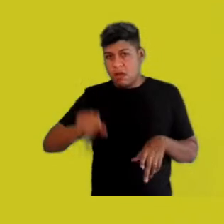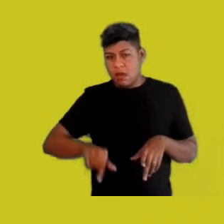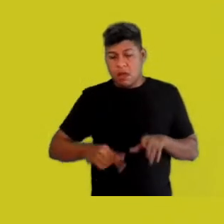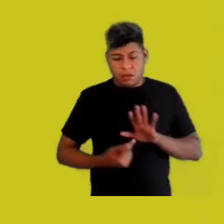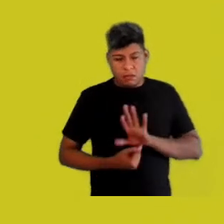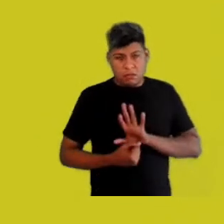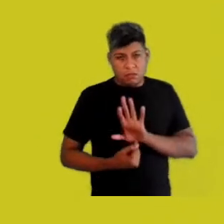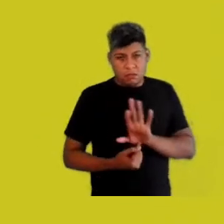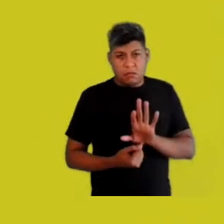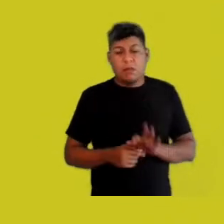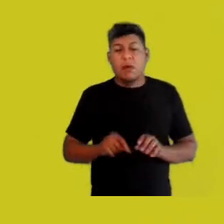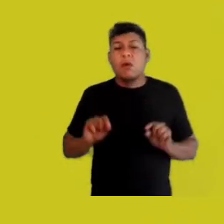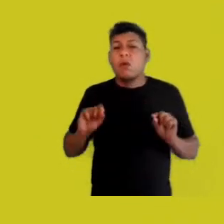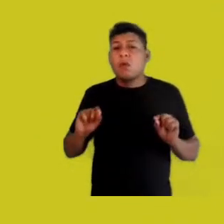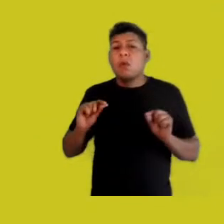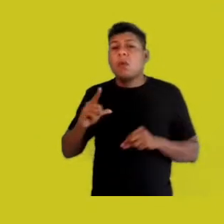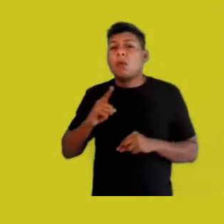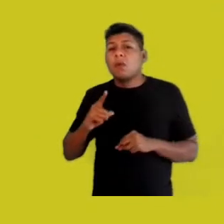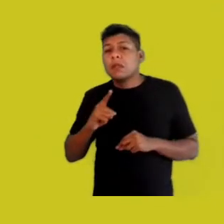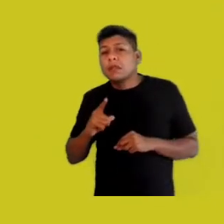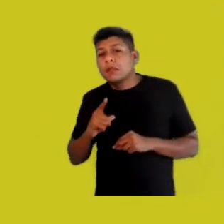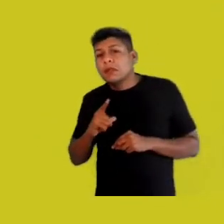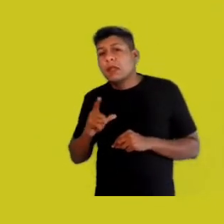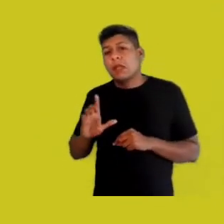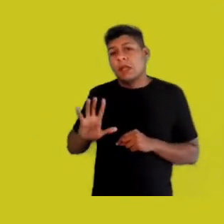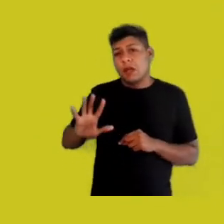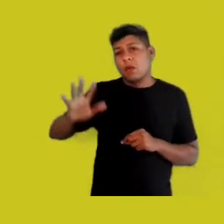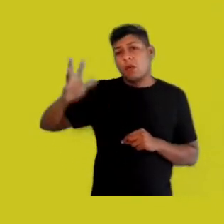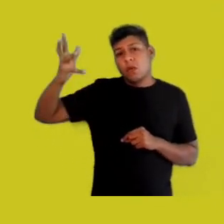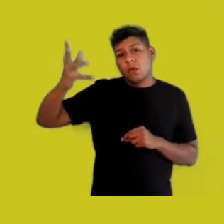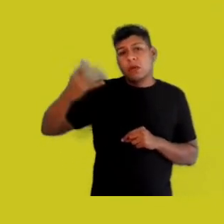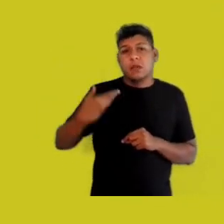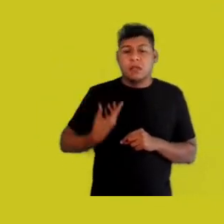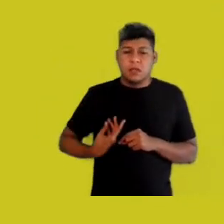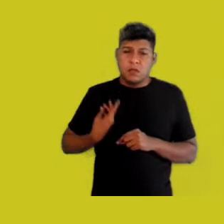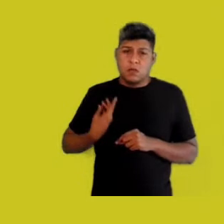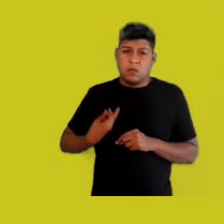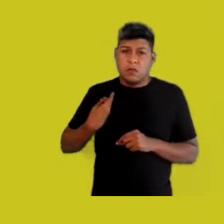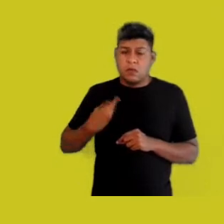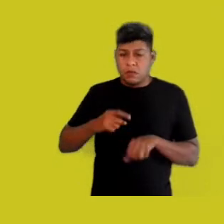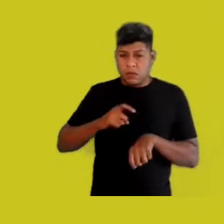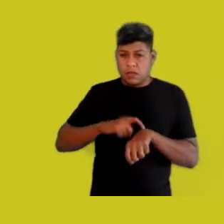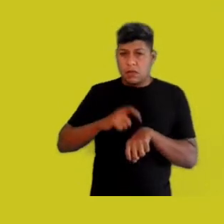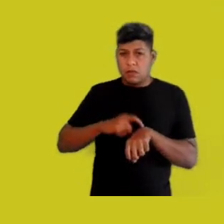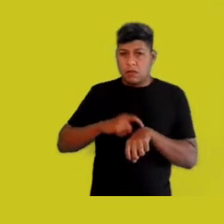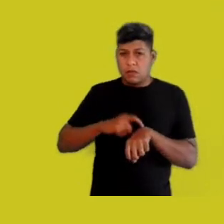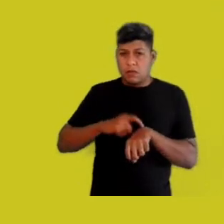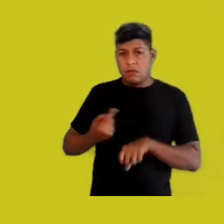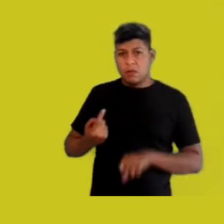What’s been happening, up to a short time ago, is a juxtaposition